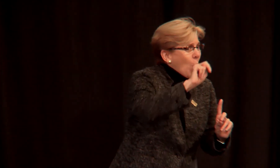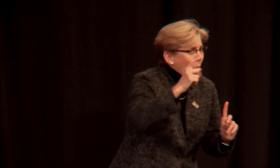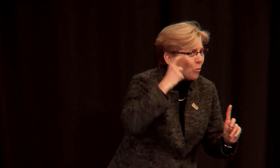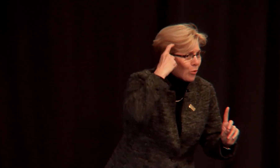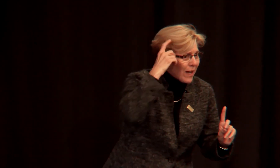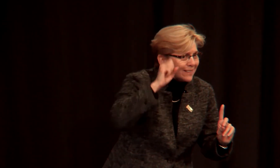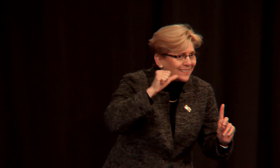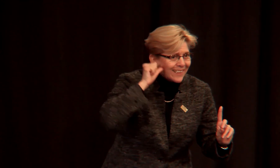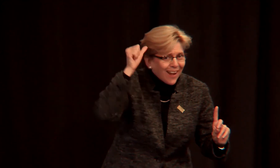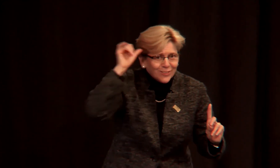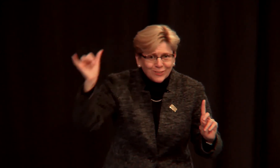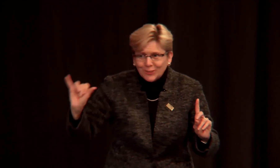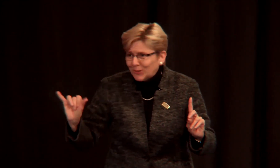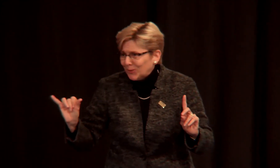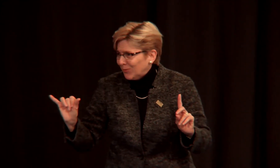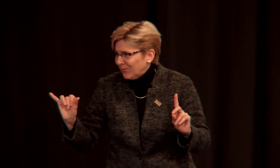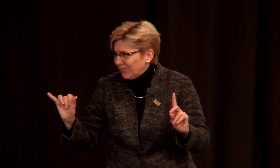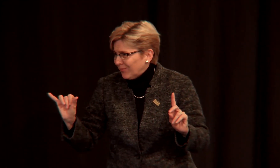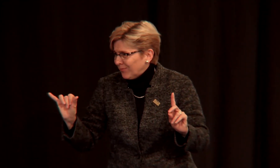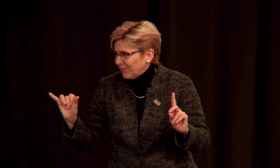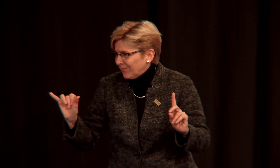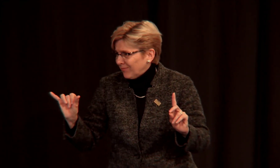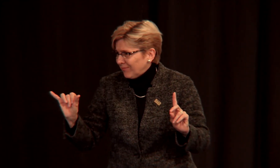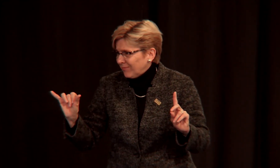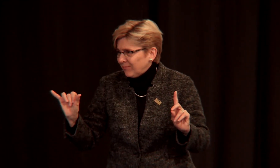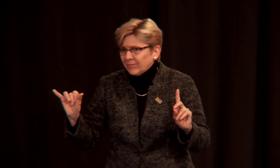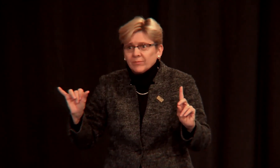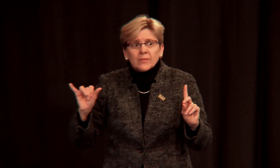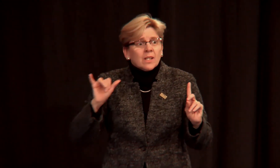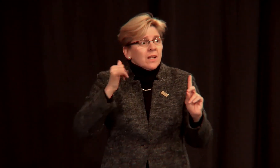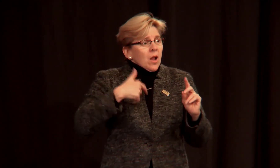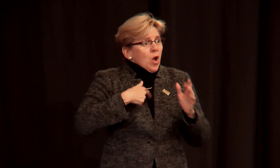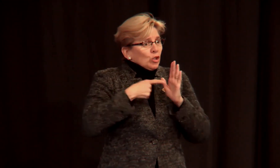children's brains and your own brains as well.